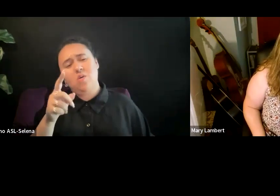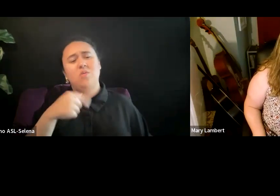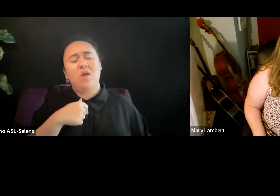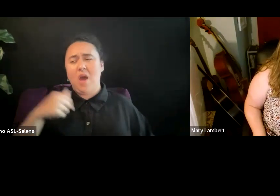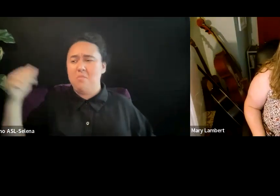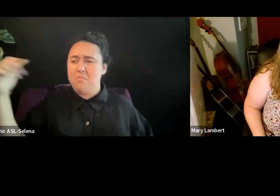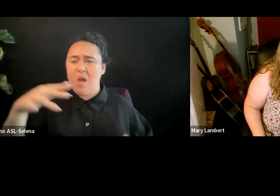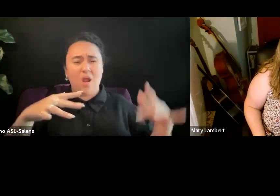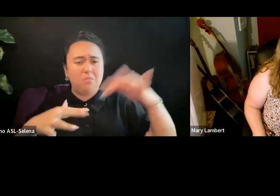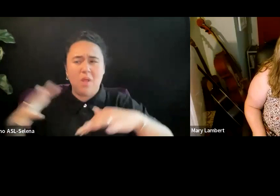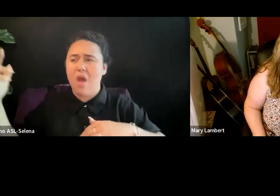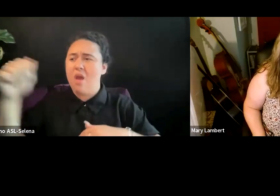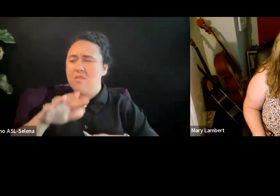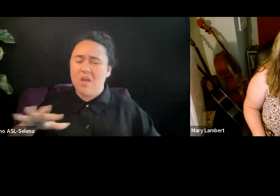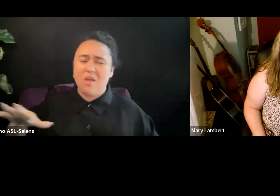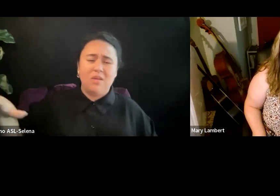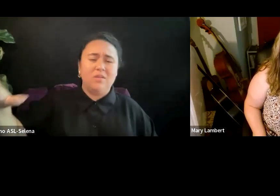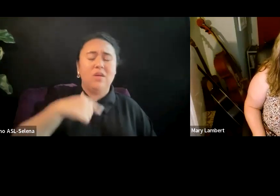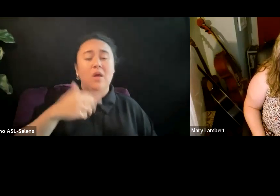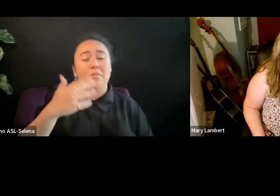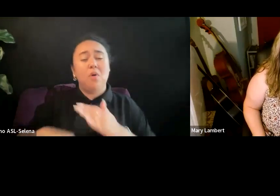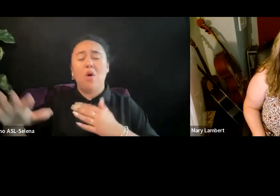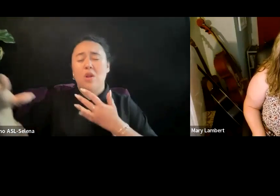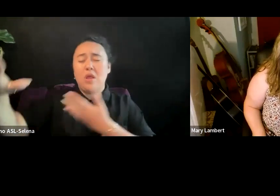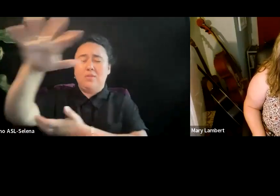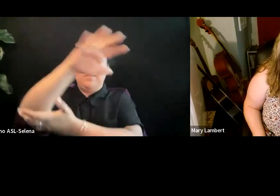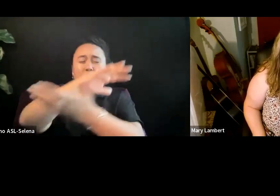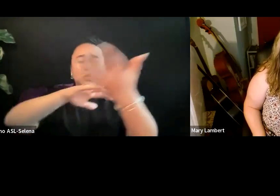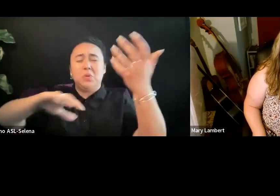I was born in a tempest. Violently.